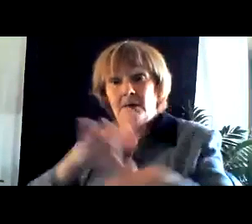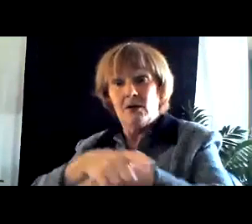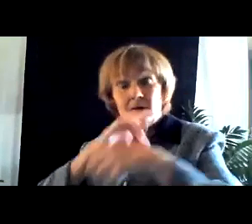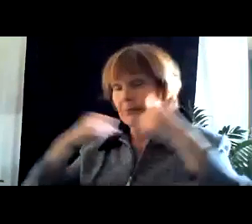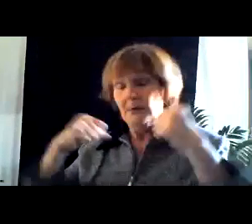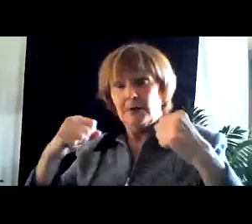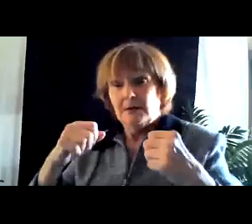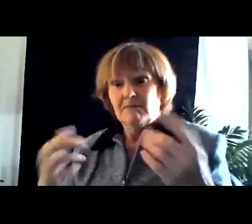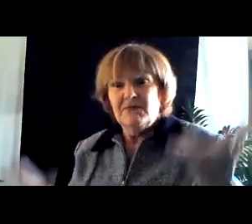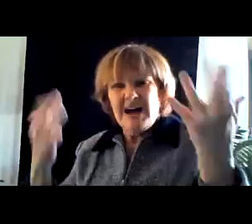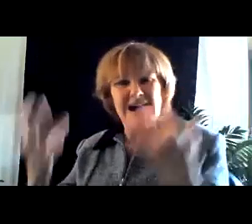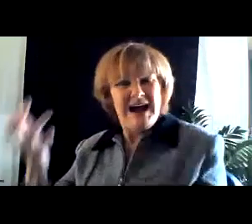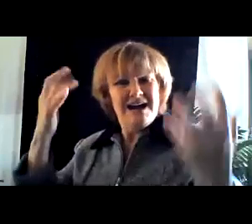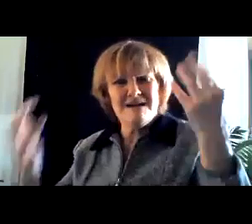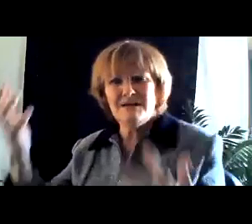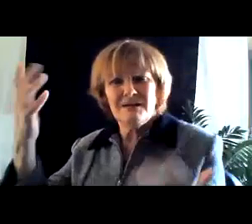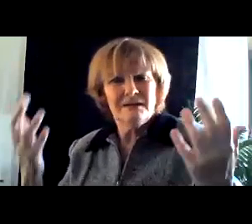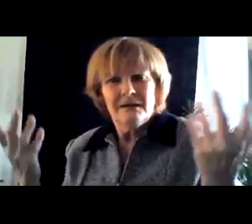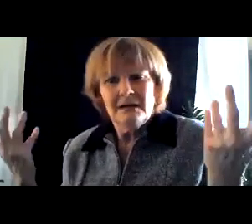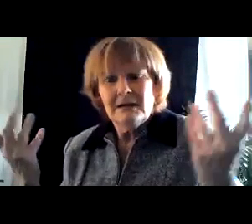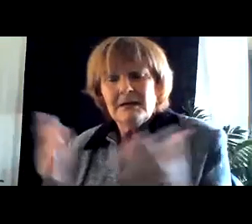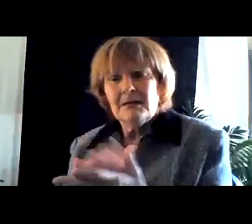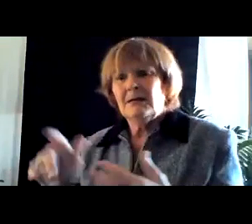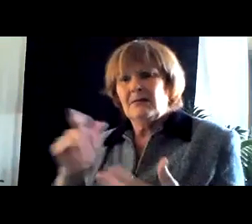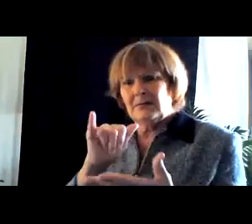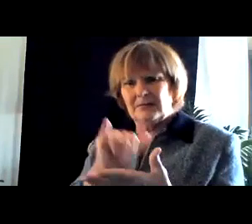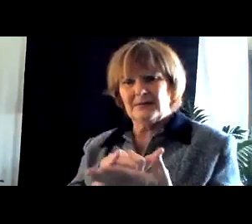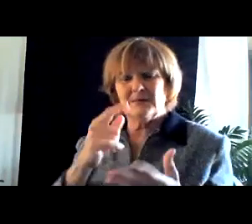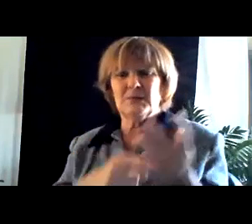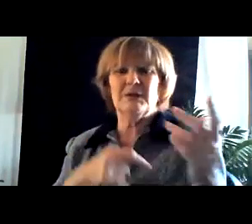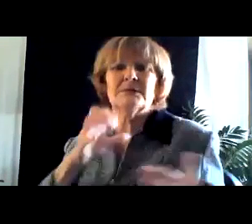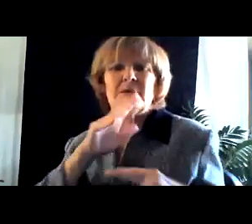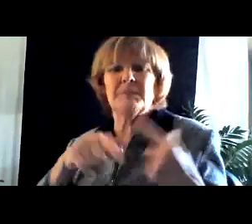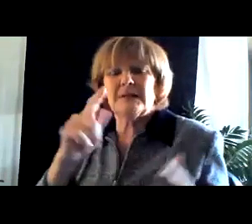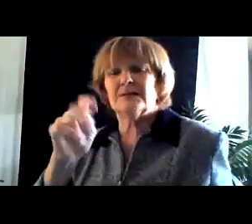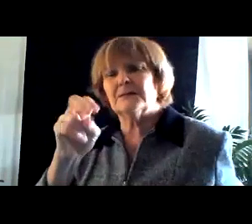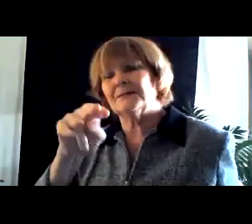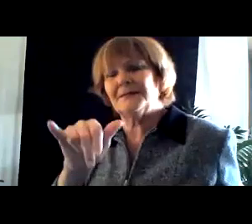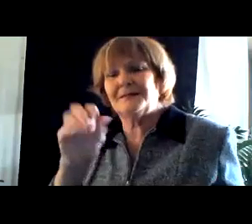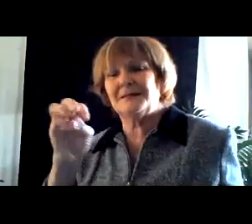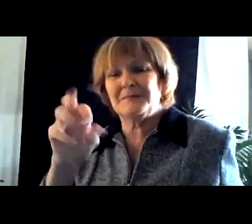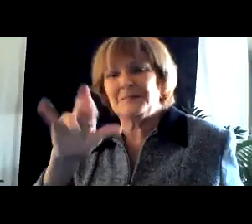And I wanna invoke the spirit of Toni Morrison here for a minute, if I can, and really acknowledge a quote here